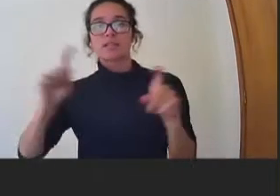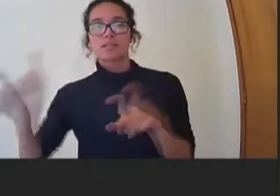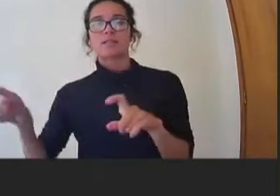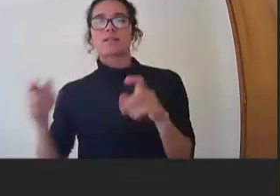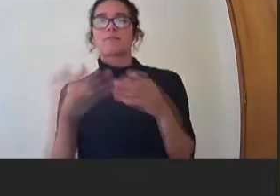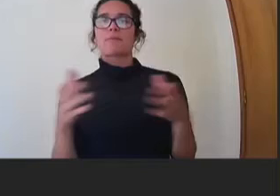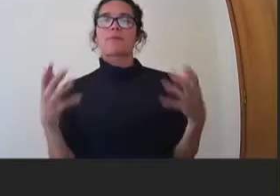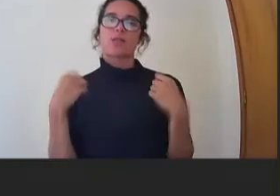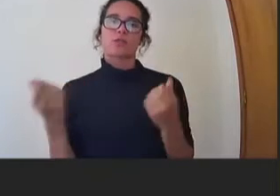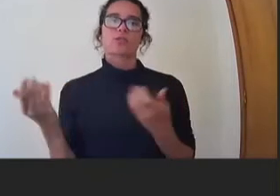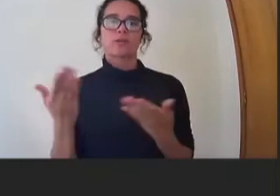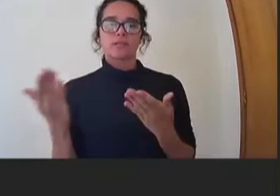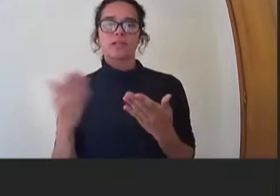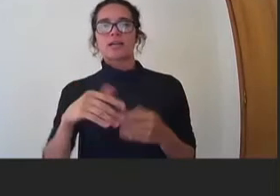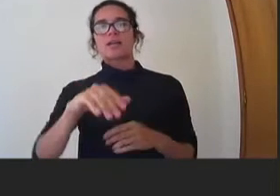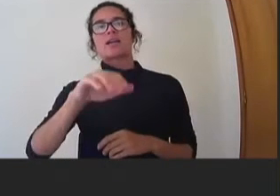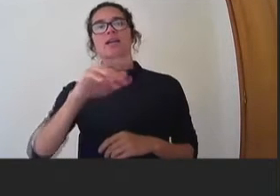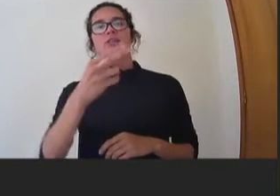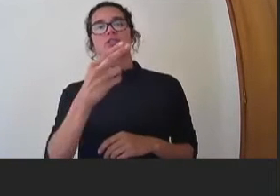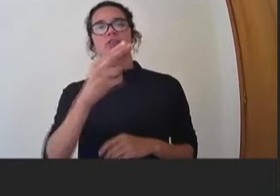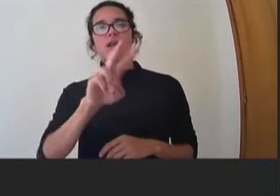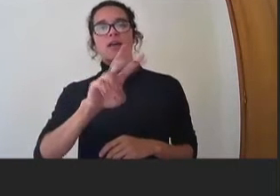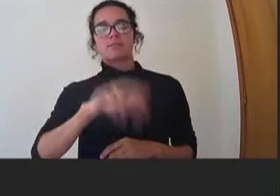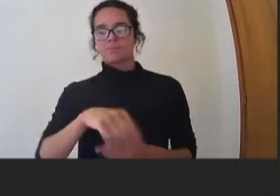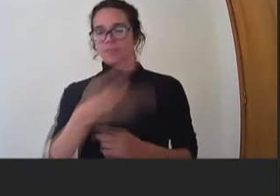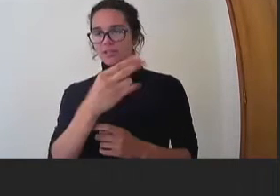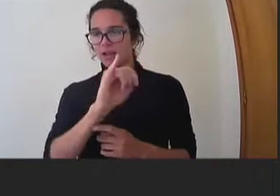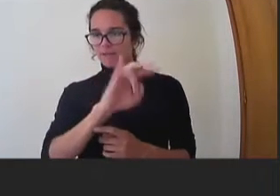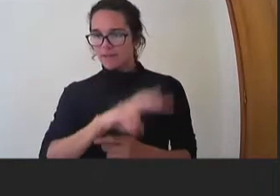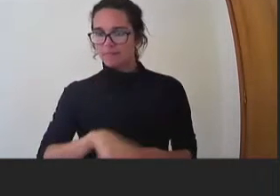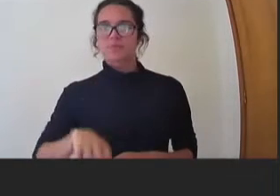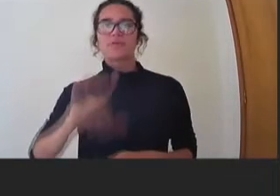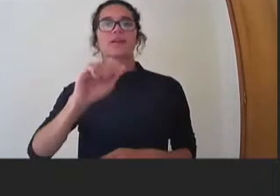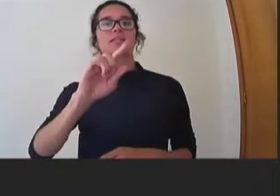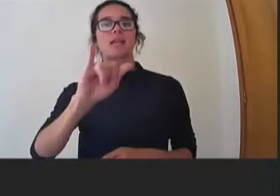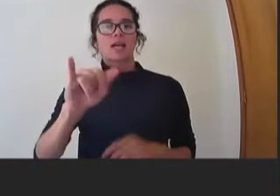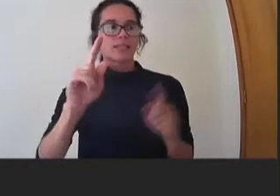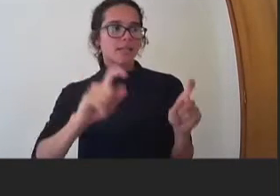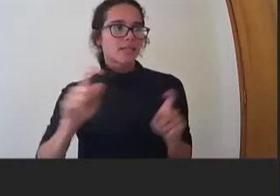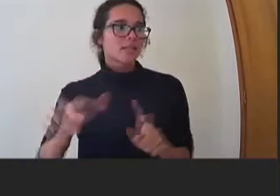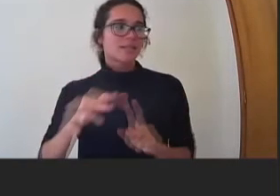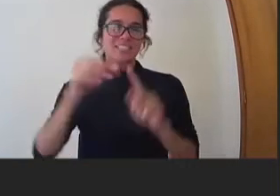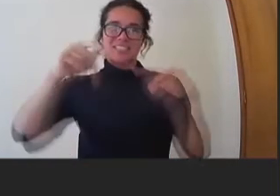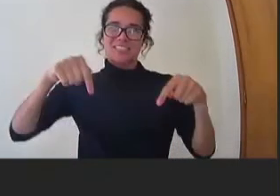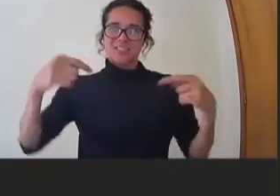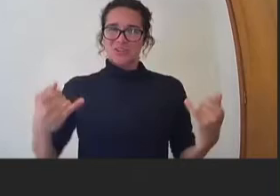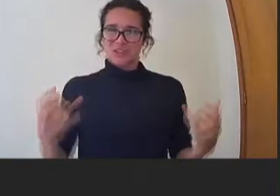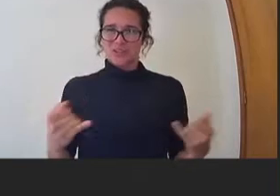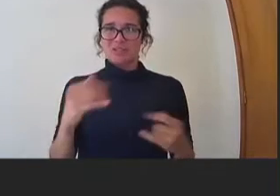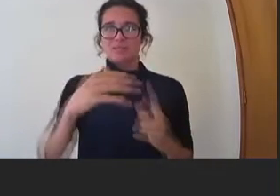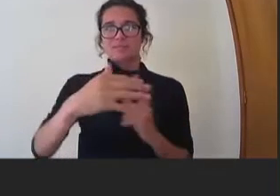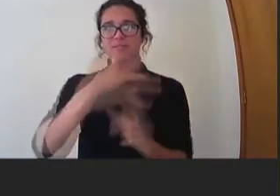and STI testing, especially in this current climate of testing and treatment for syphilis.